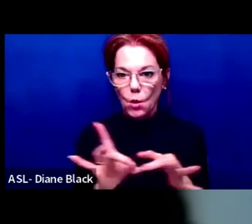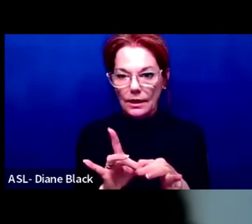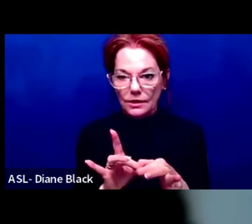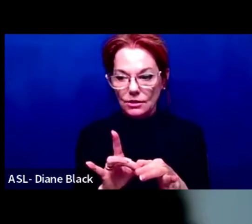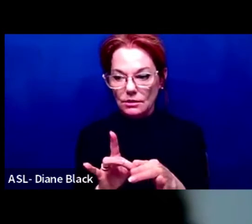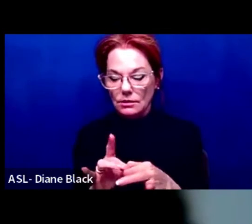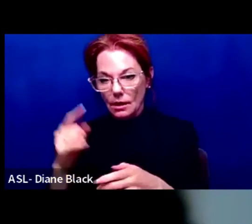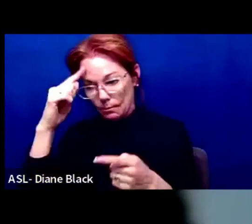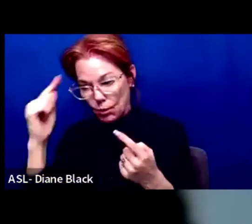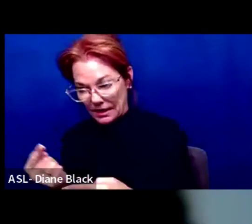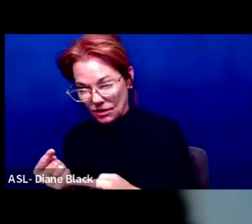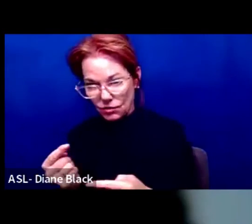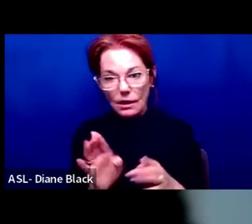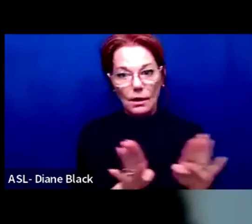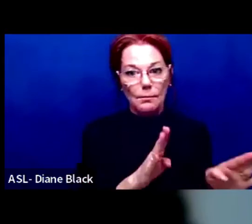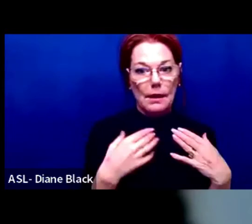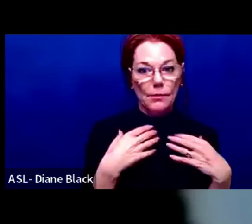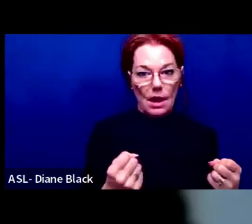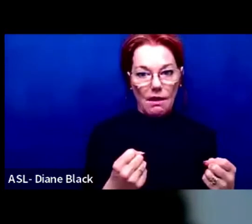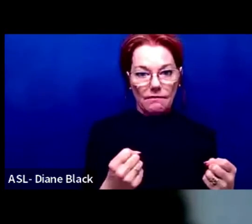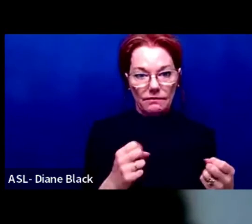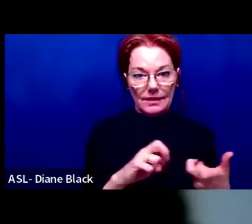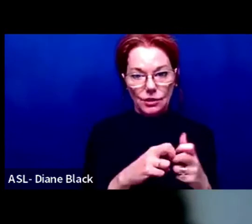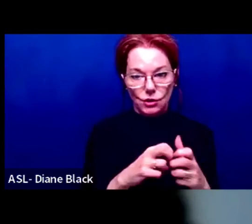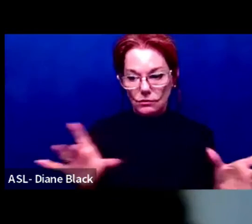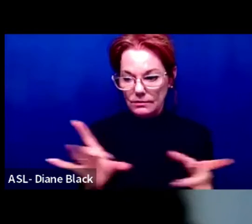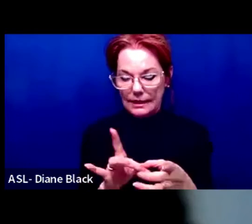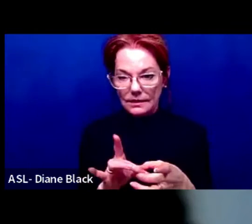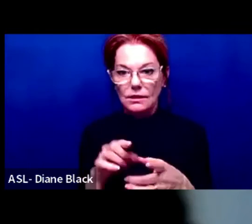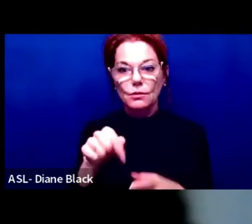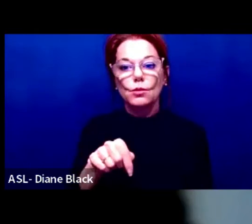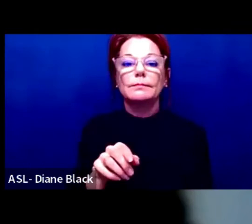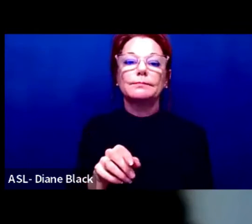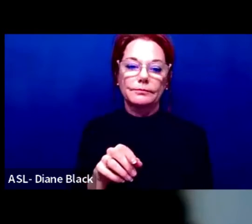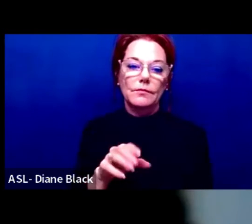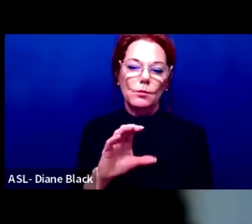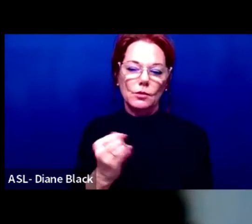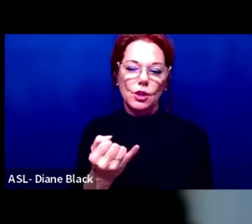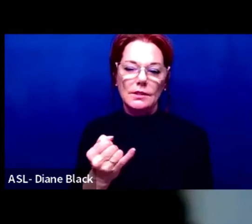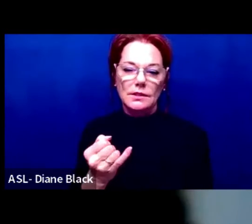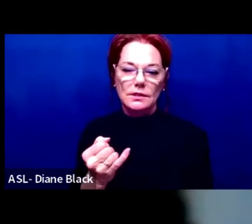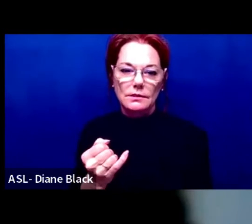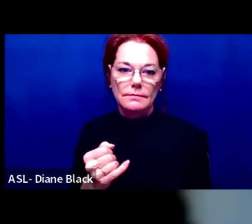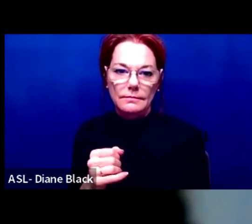also have behavioral health issues and adjust the setting. So it's really they're very close. So that's one thing I